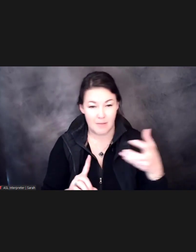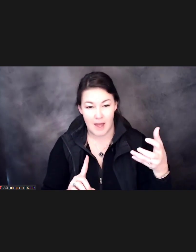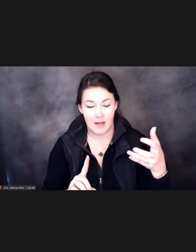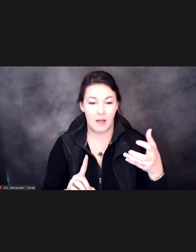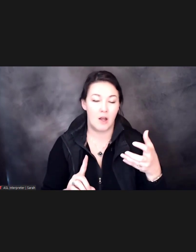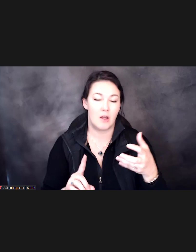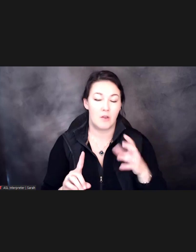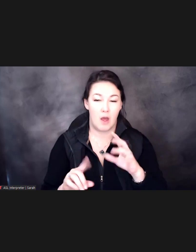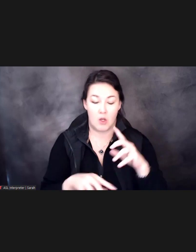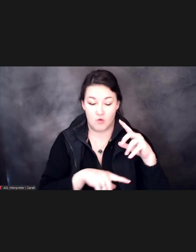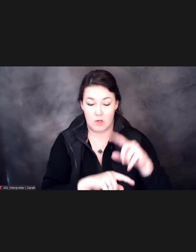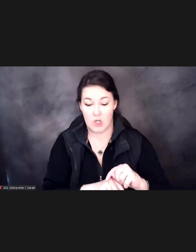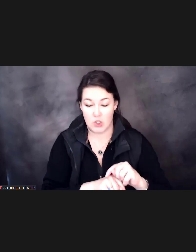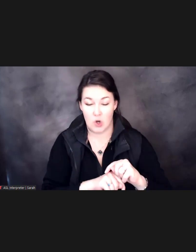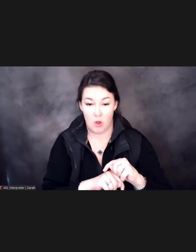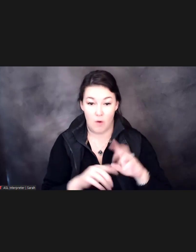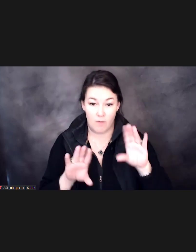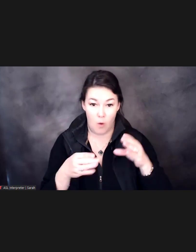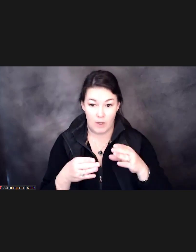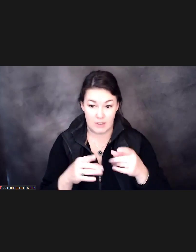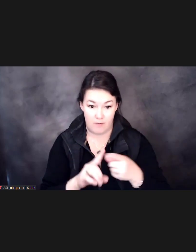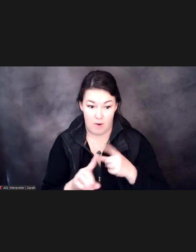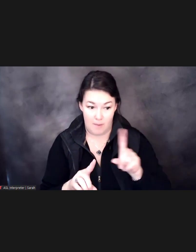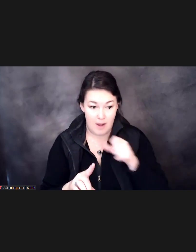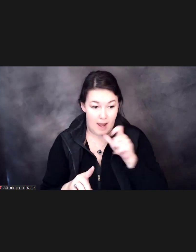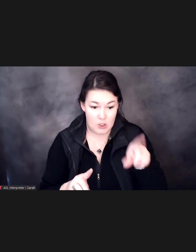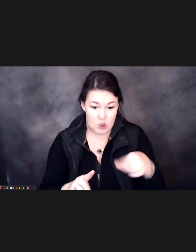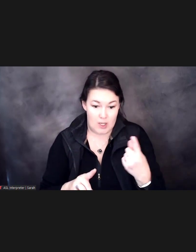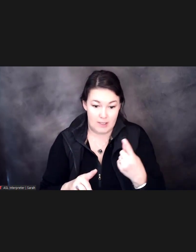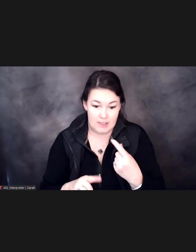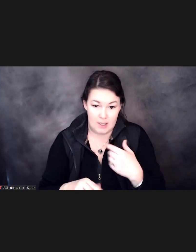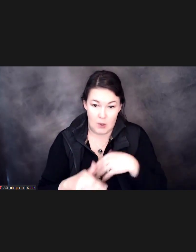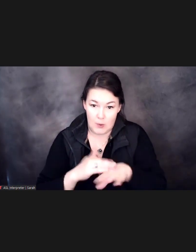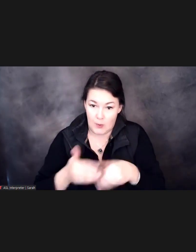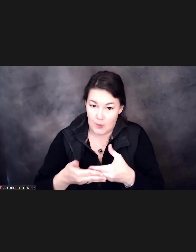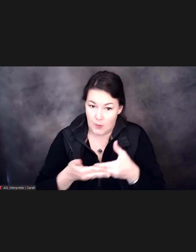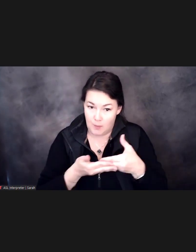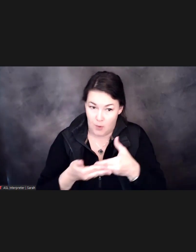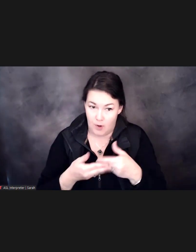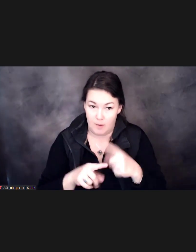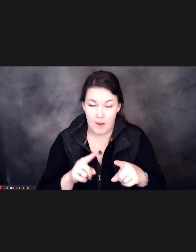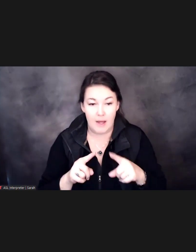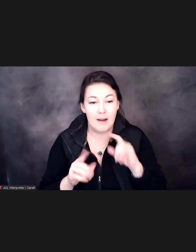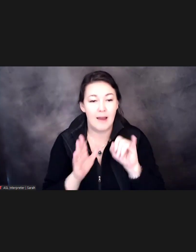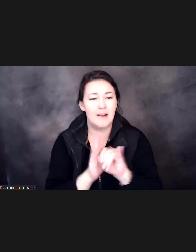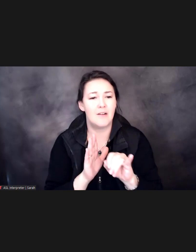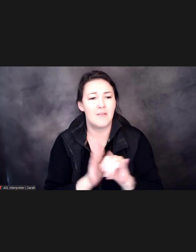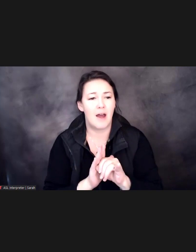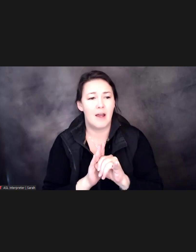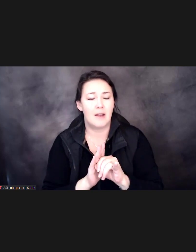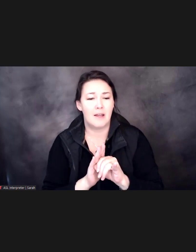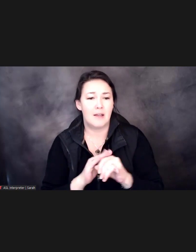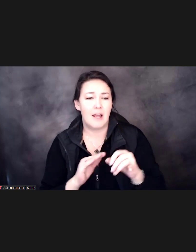screening to include a focus on identifying hearing loss throughout early childhood.